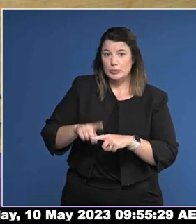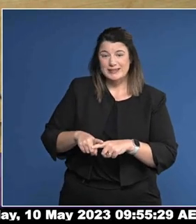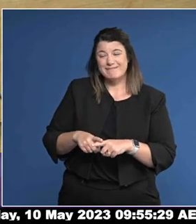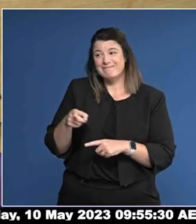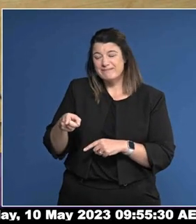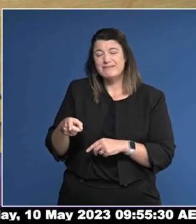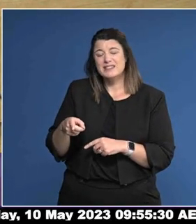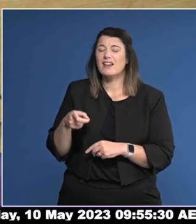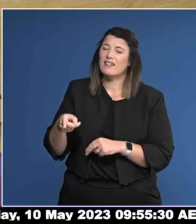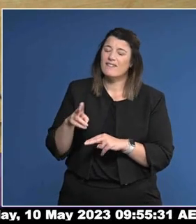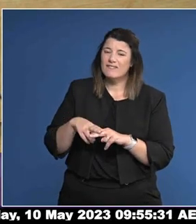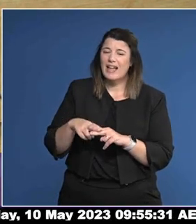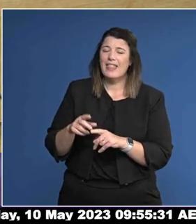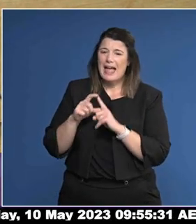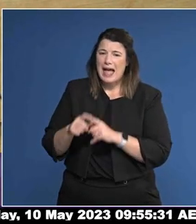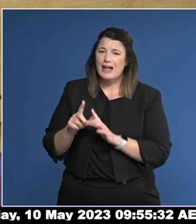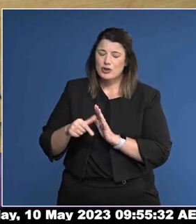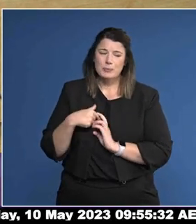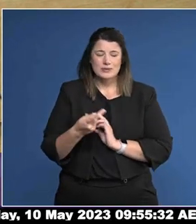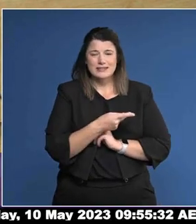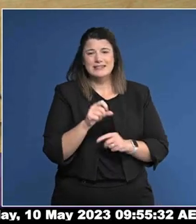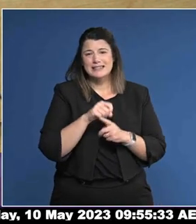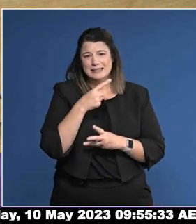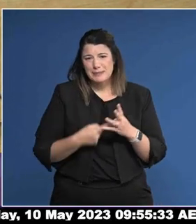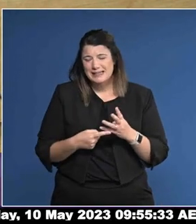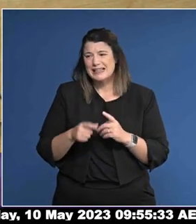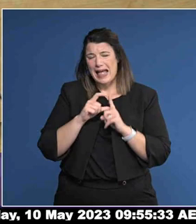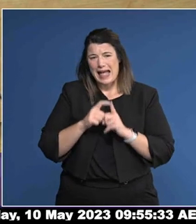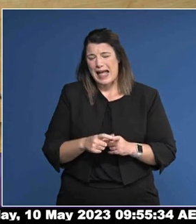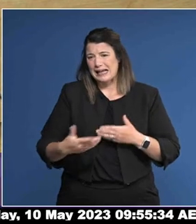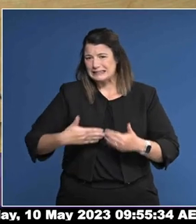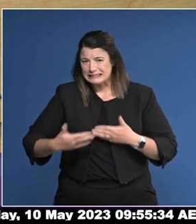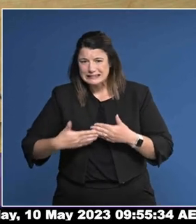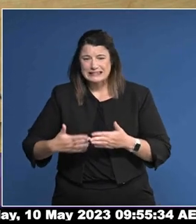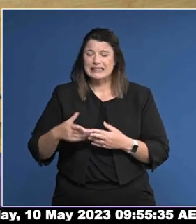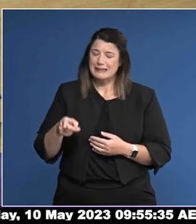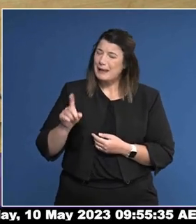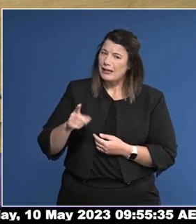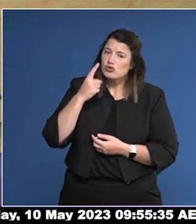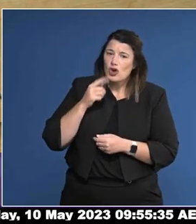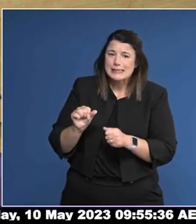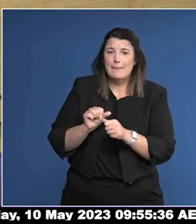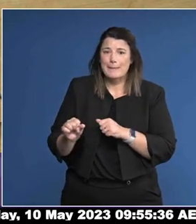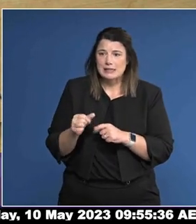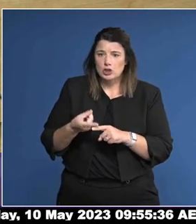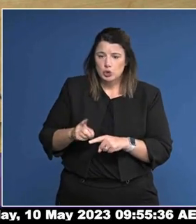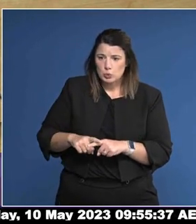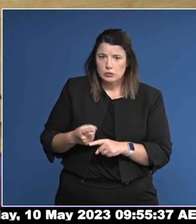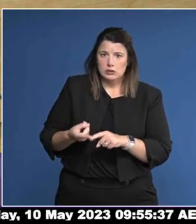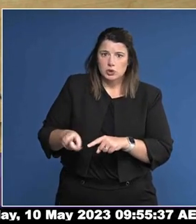difficult children, dealing with kids with disability, doing his absolute best and this misconceived view that he loved his children.